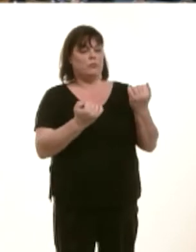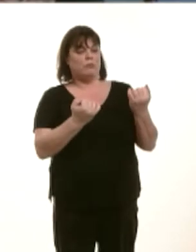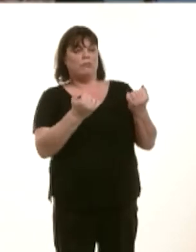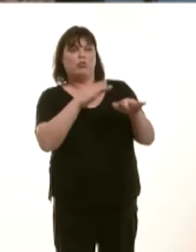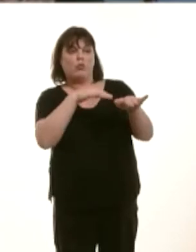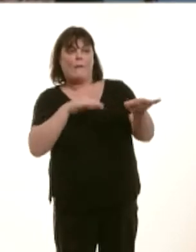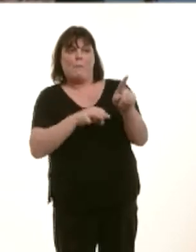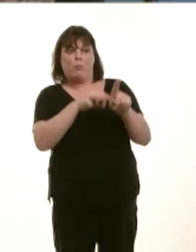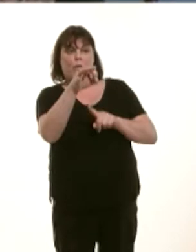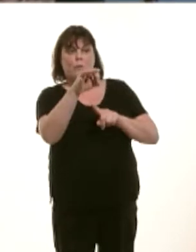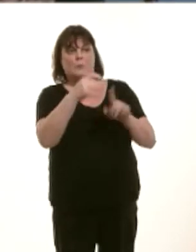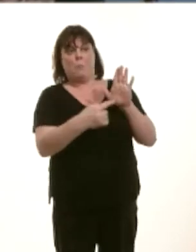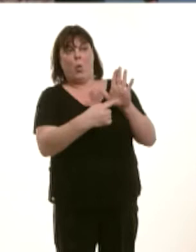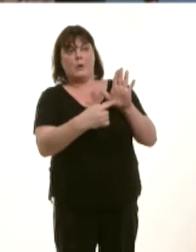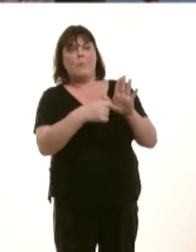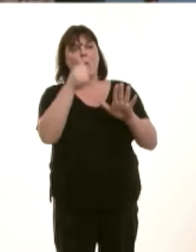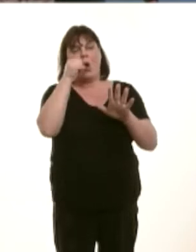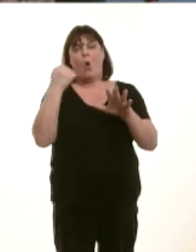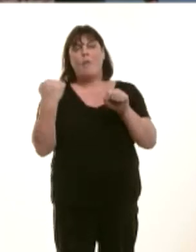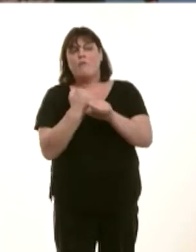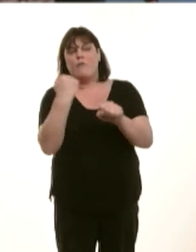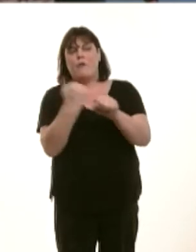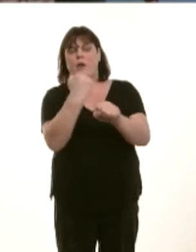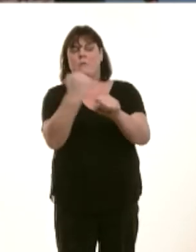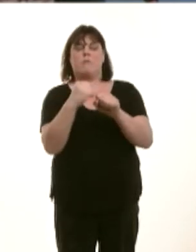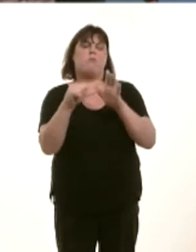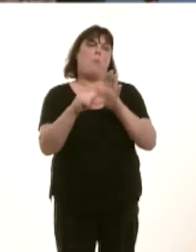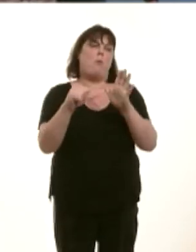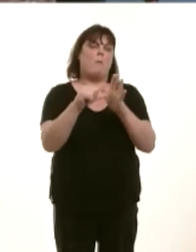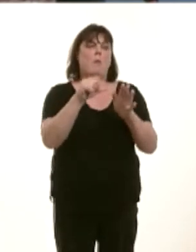obviously the construction phase is a challenge for traffic delays when that construction